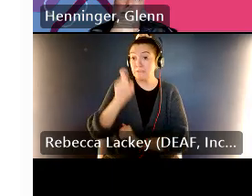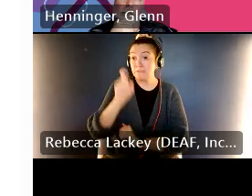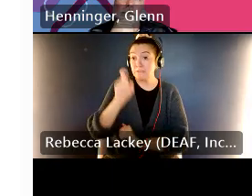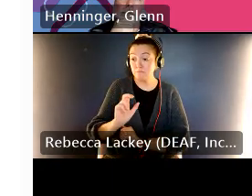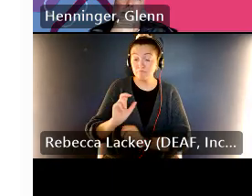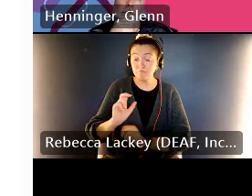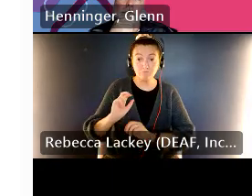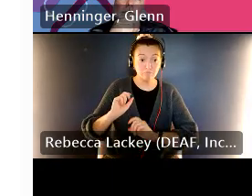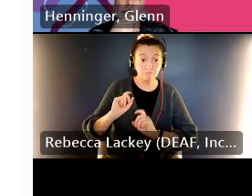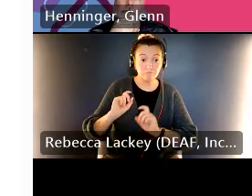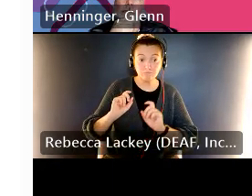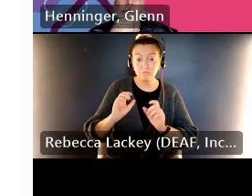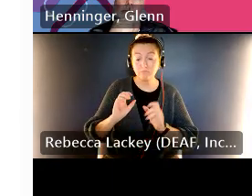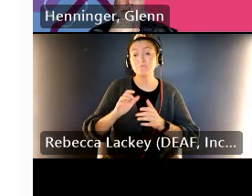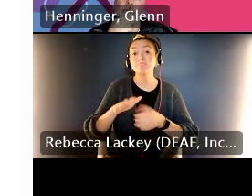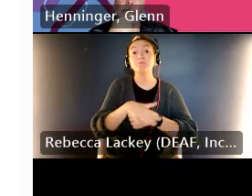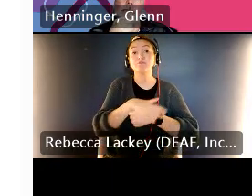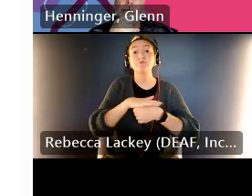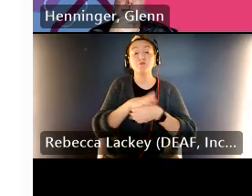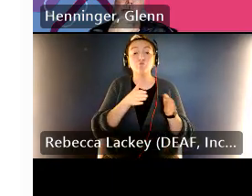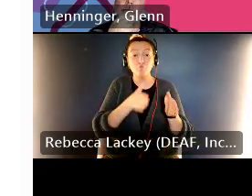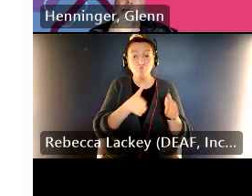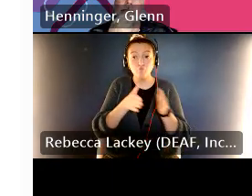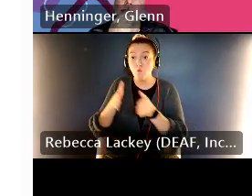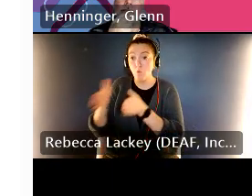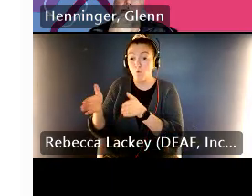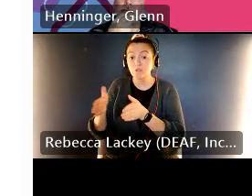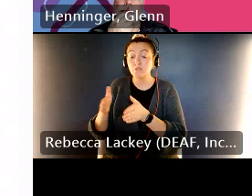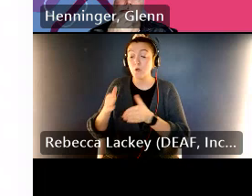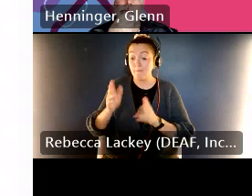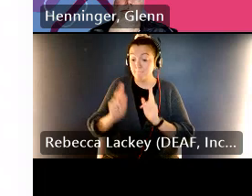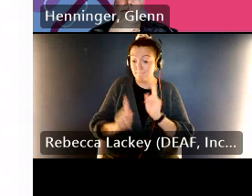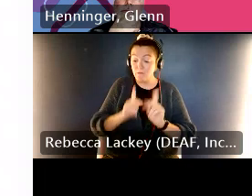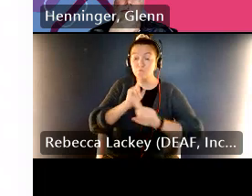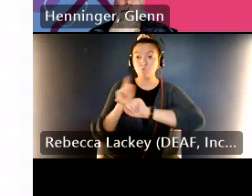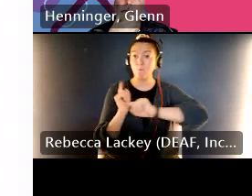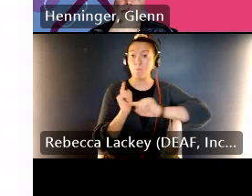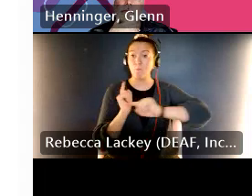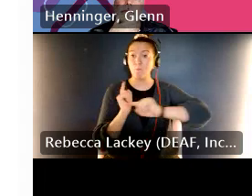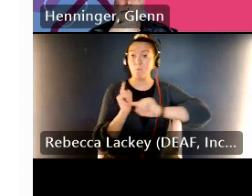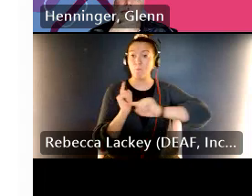we started with subdivision roads where residents reported issues such as